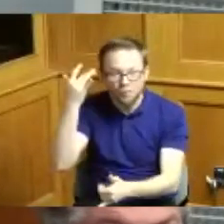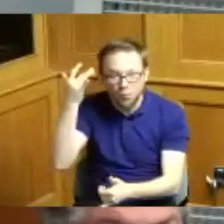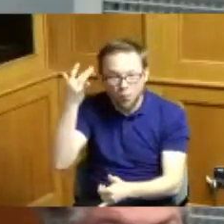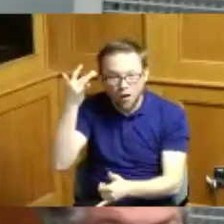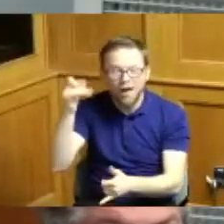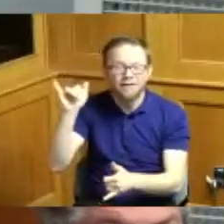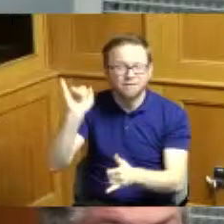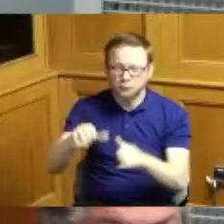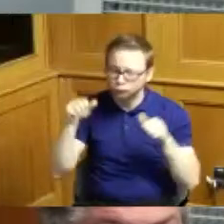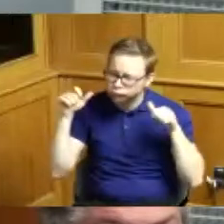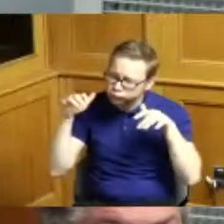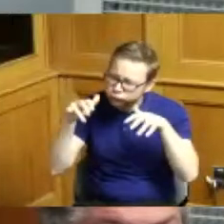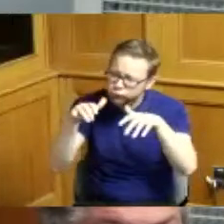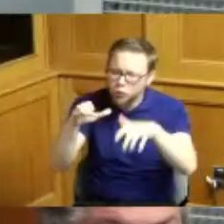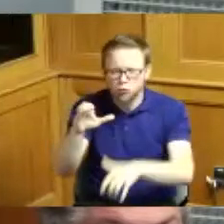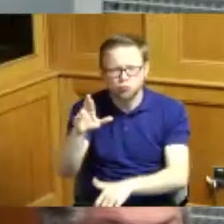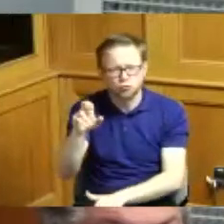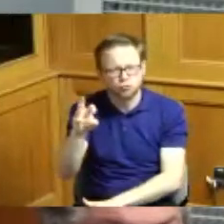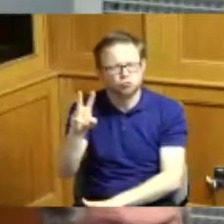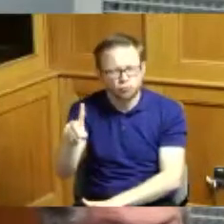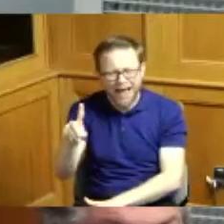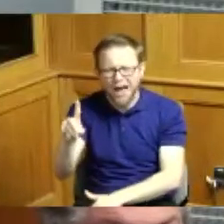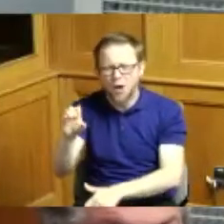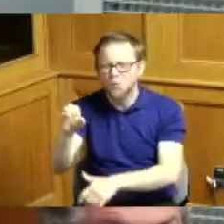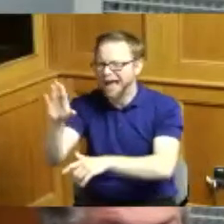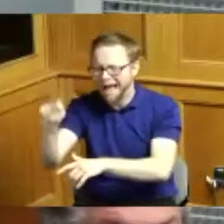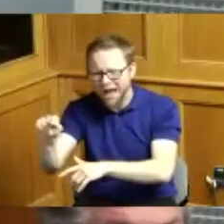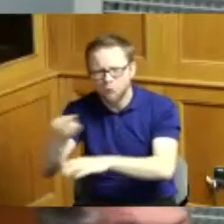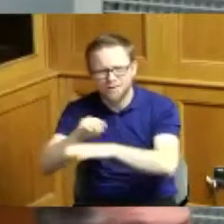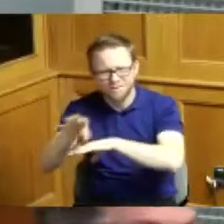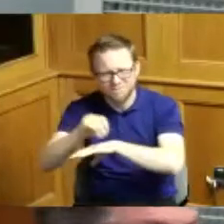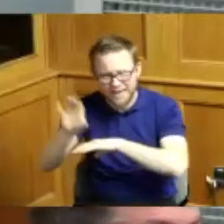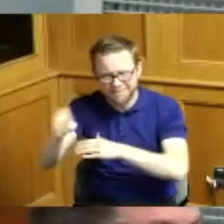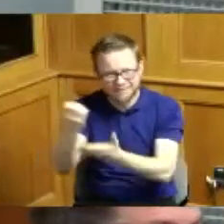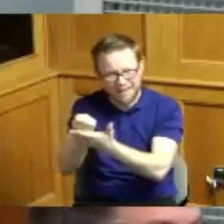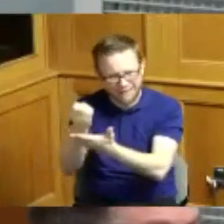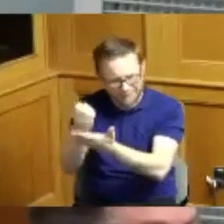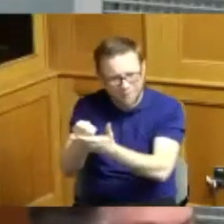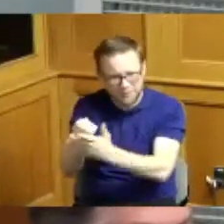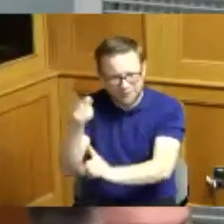and I'll use a non-economic use non-economic terms to give an example if I owned a pizza shop